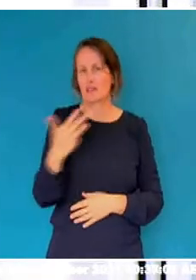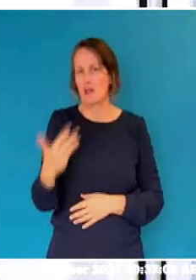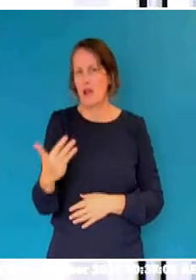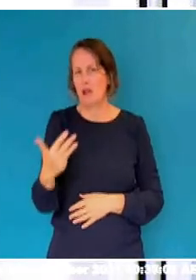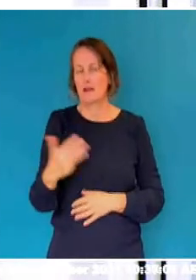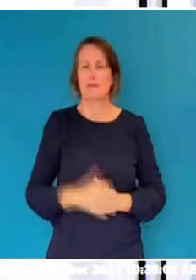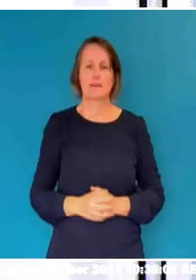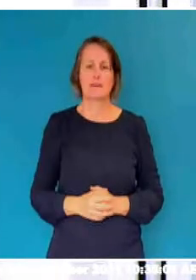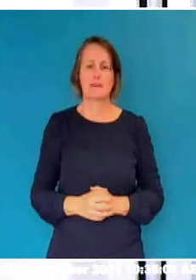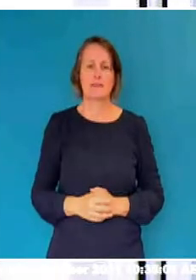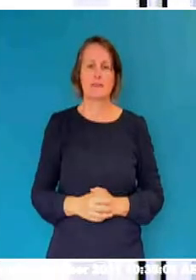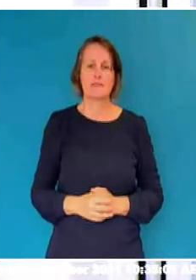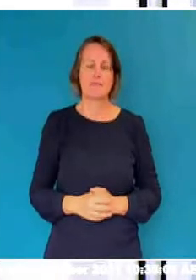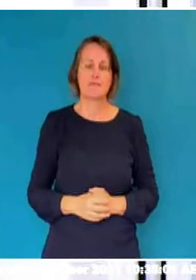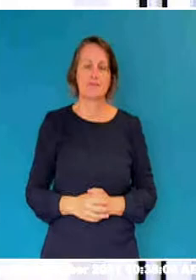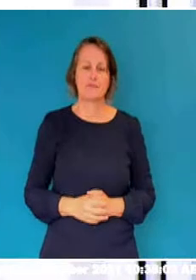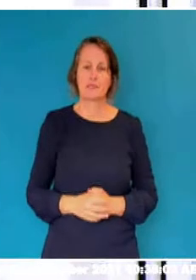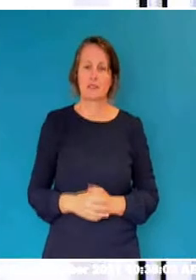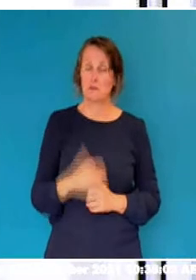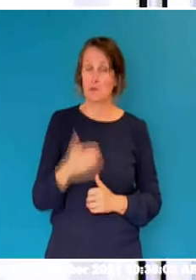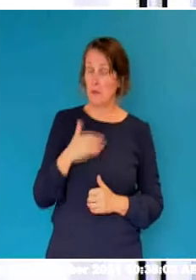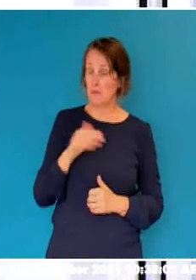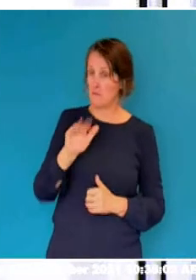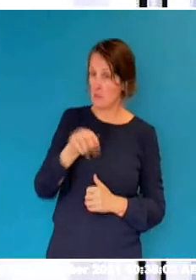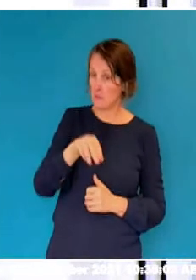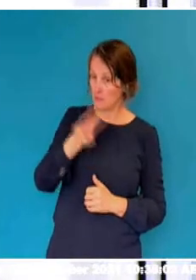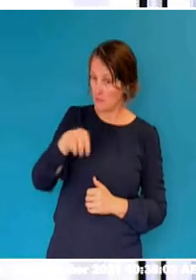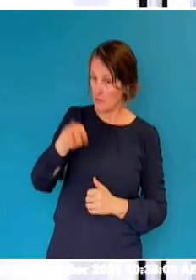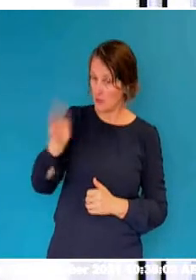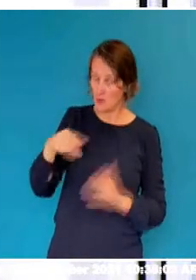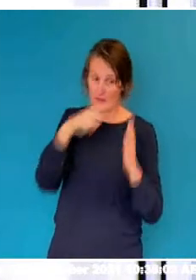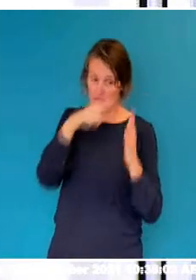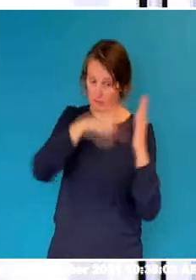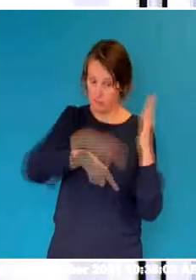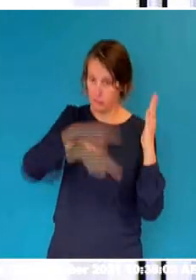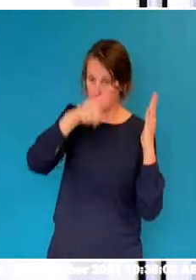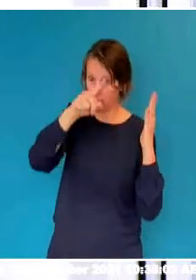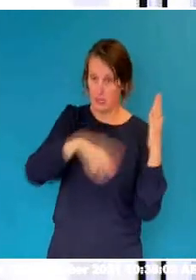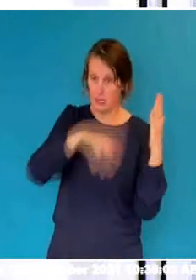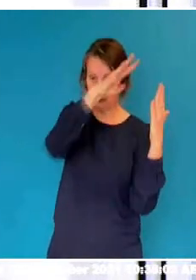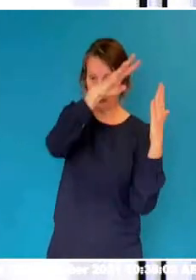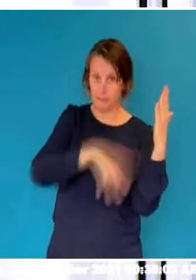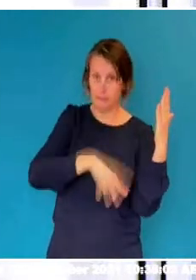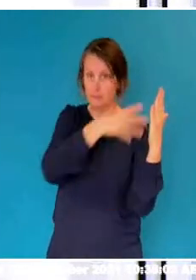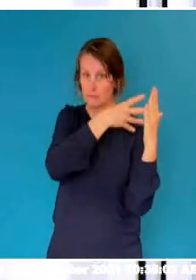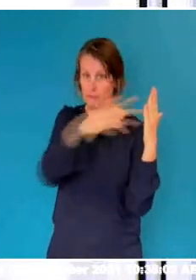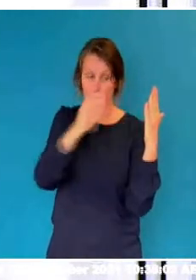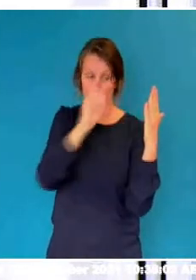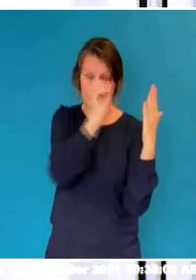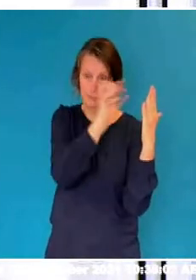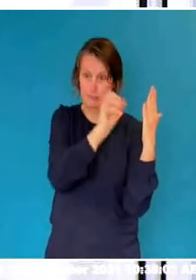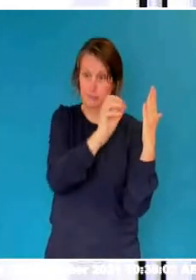These are, is it fair to say, Mr Cawood, very lengthy spreadsheets in which you've recorded